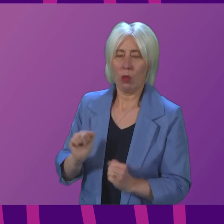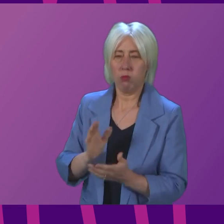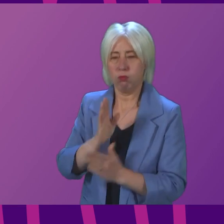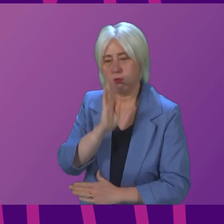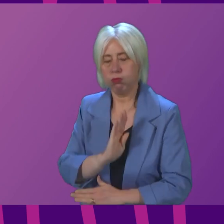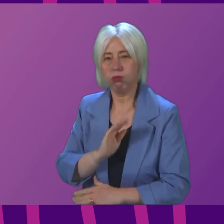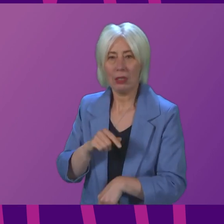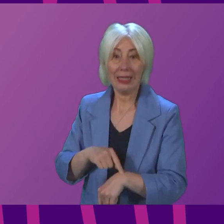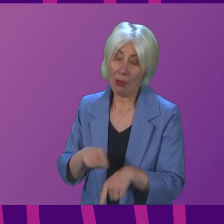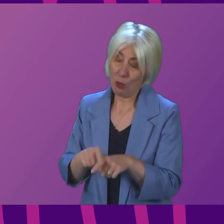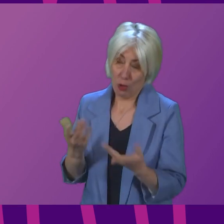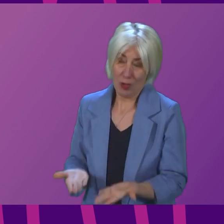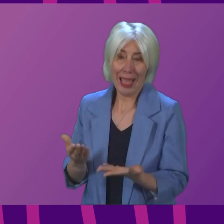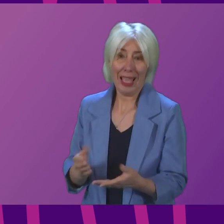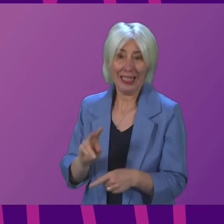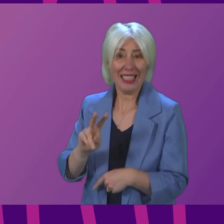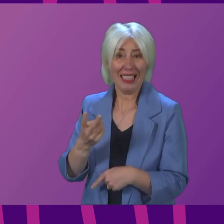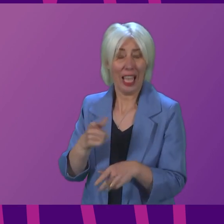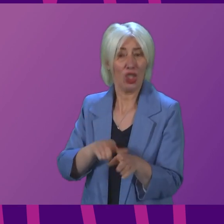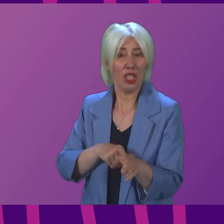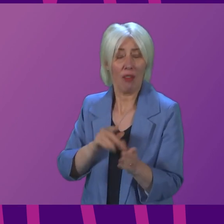on such a sad day for them, will help with that.